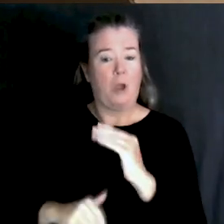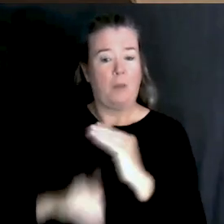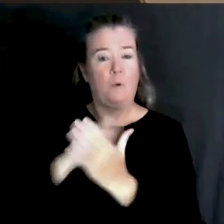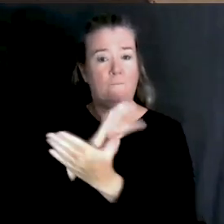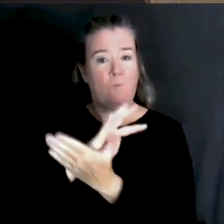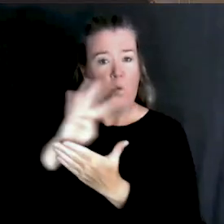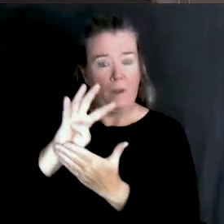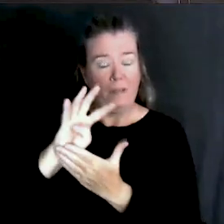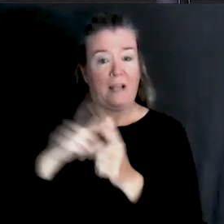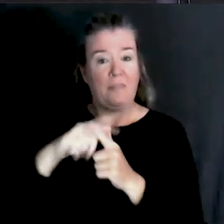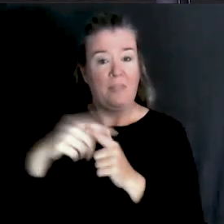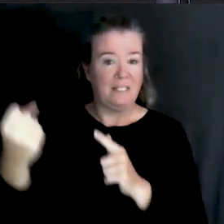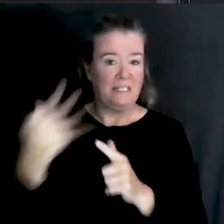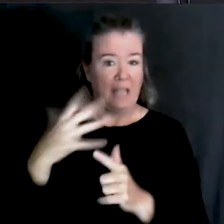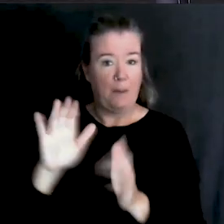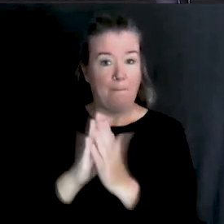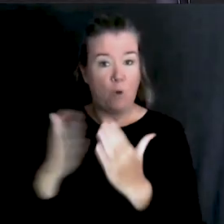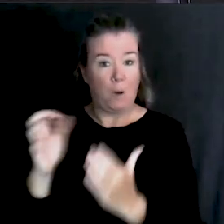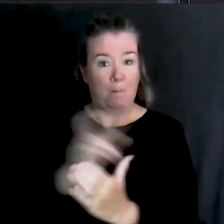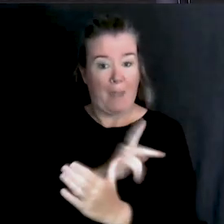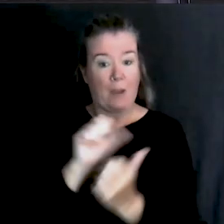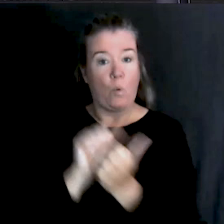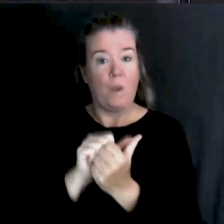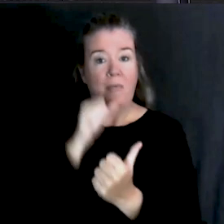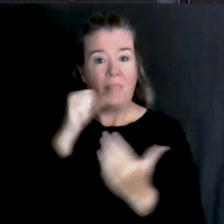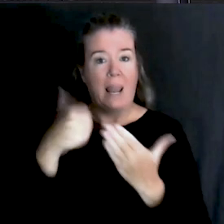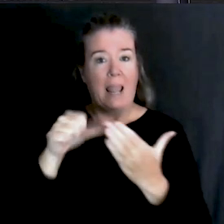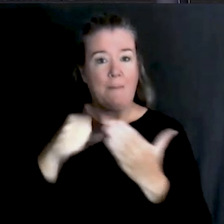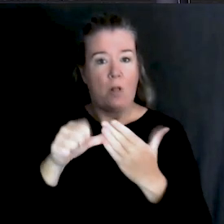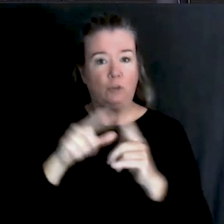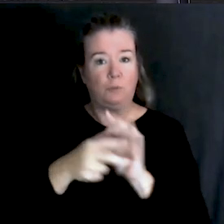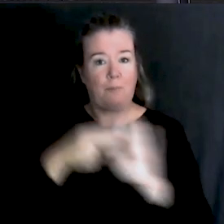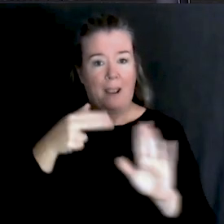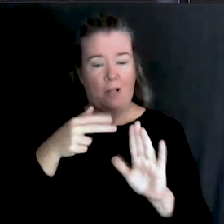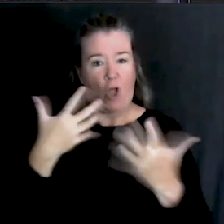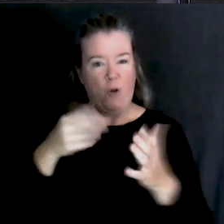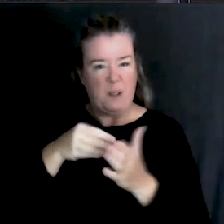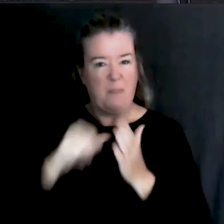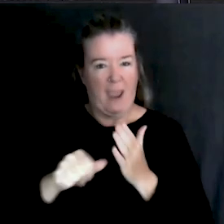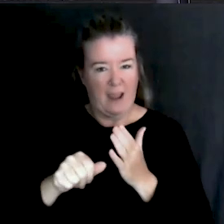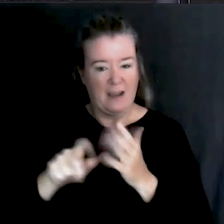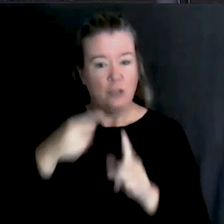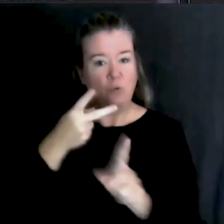Then, send the book back with the prepaid shipping label, and you can keep the rest.